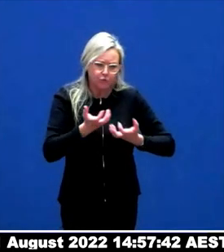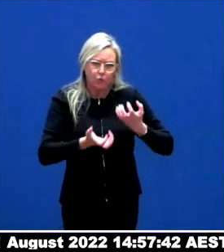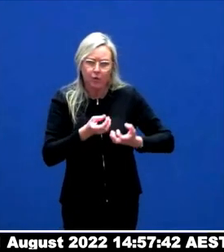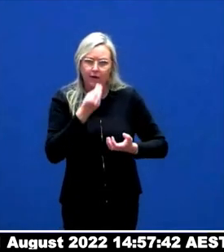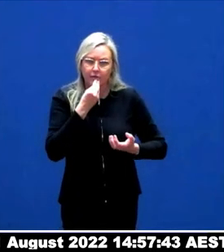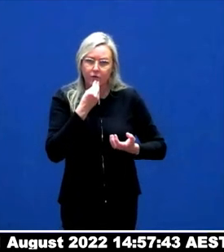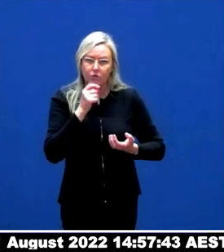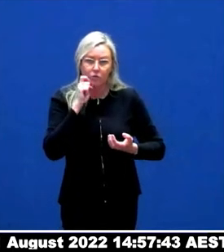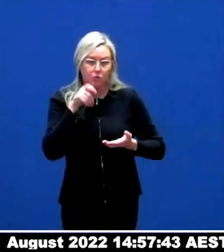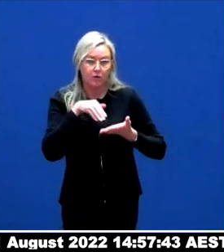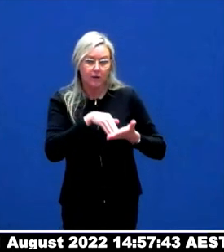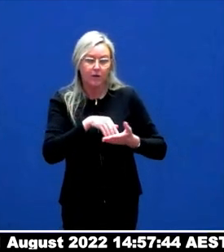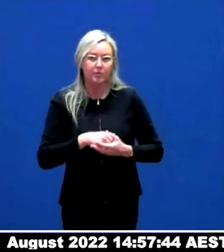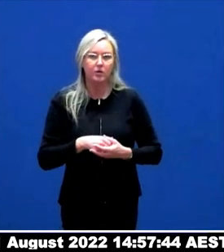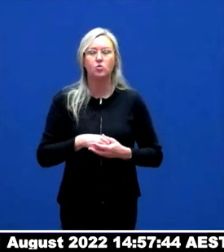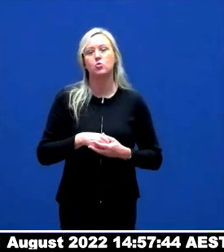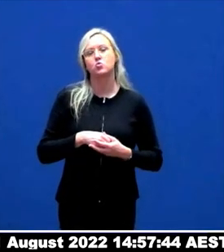That would be on an individual basis.